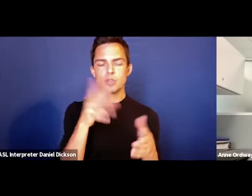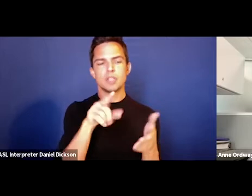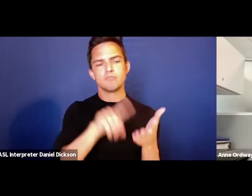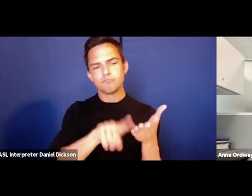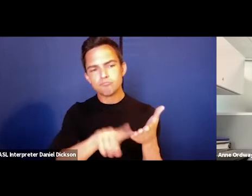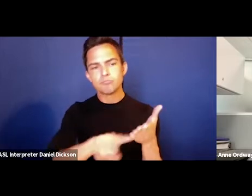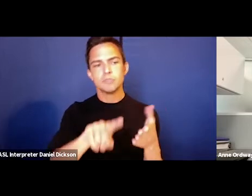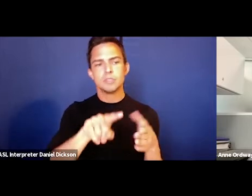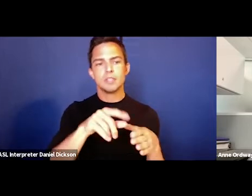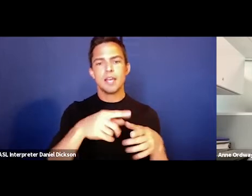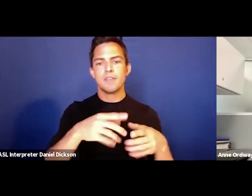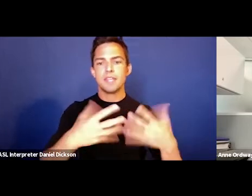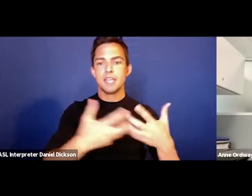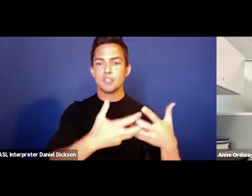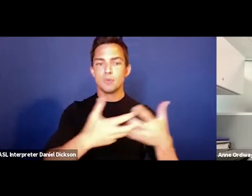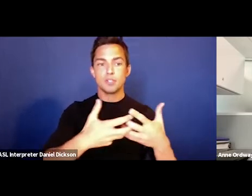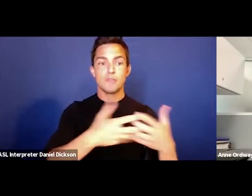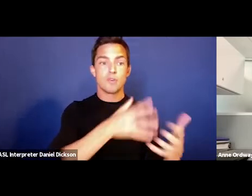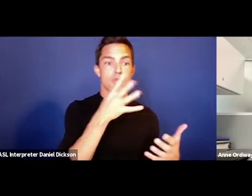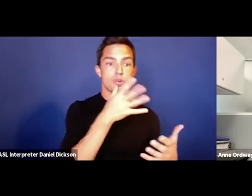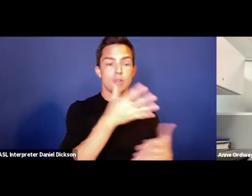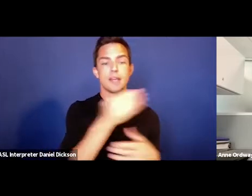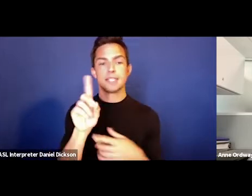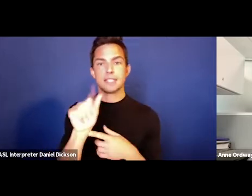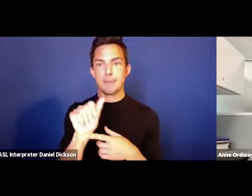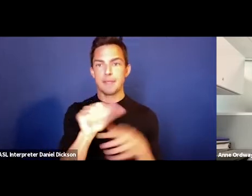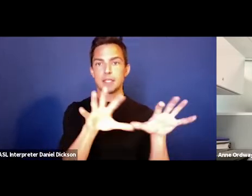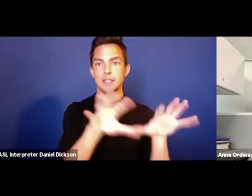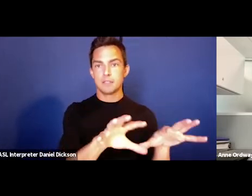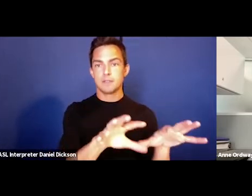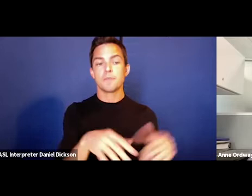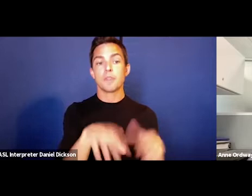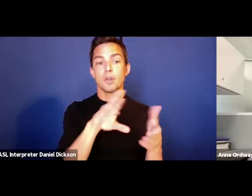at the intersection of rural and disability. Her research interests aim to improve health